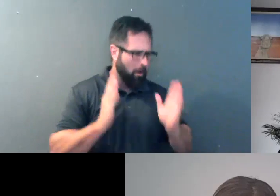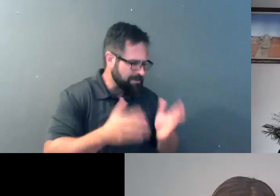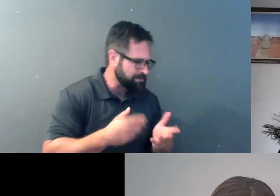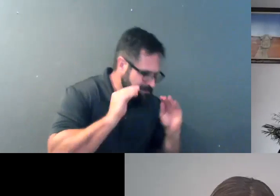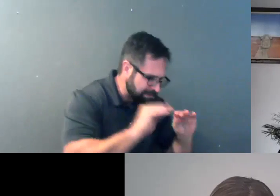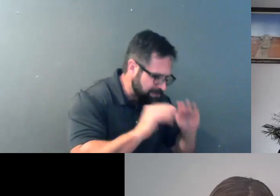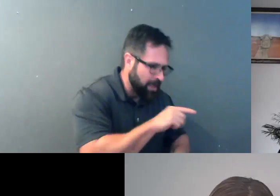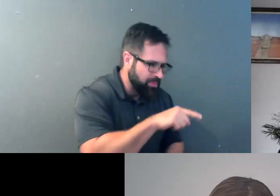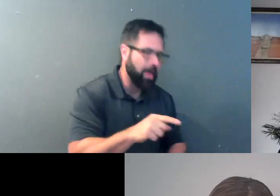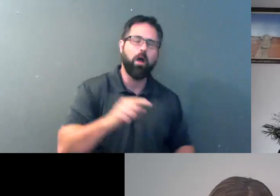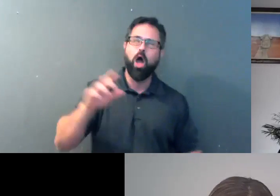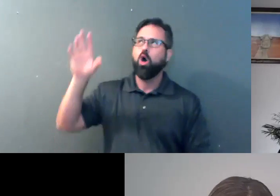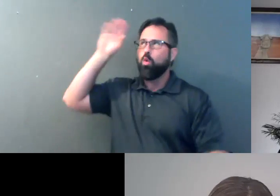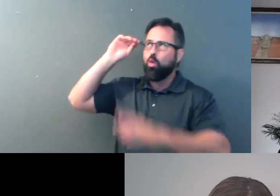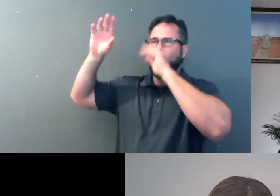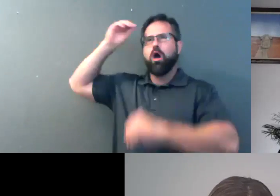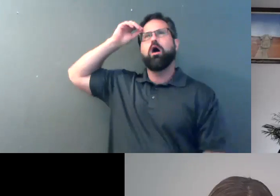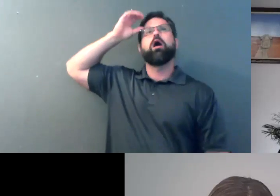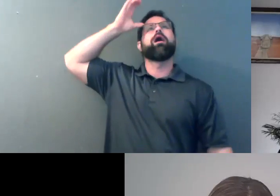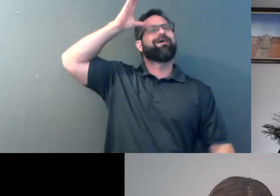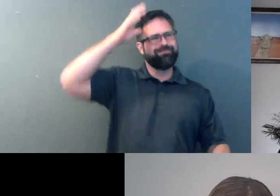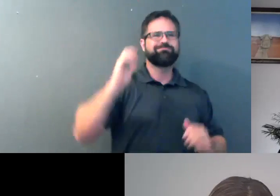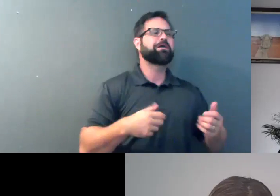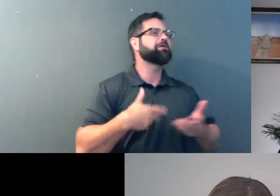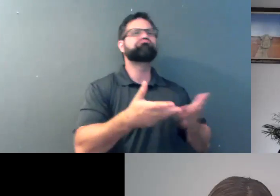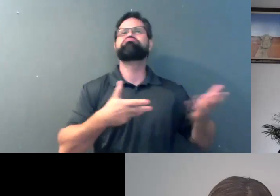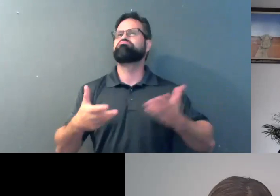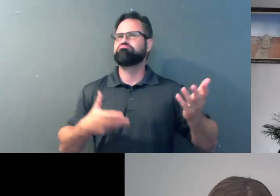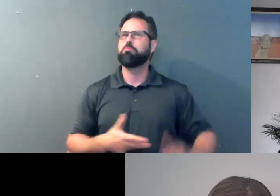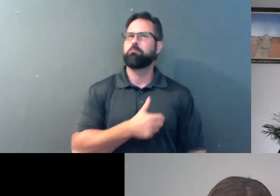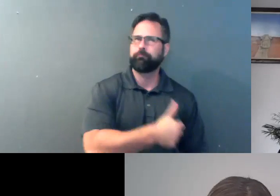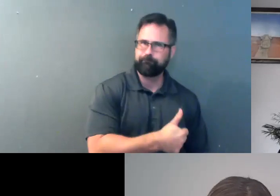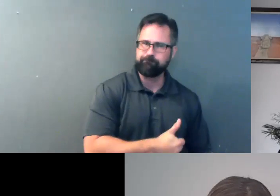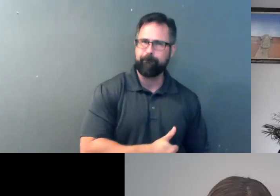actors side and i think one other one other point that i'll mention because i realize